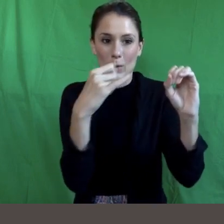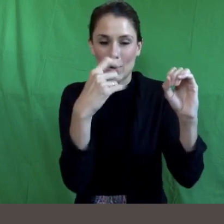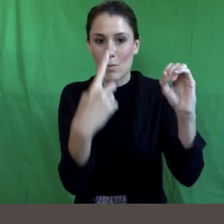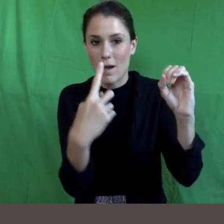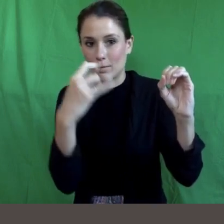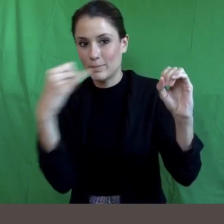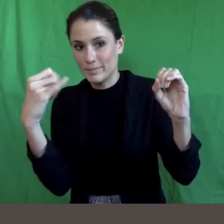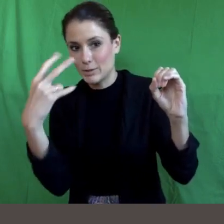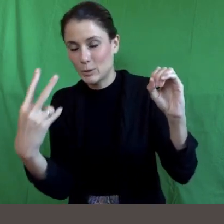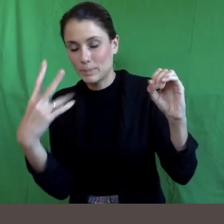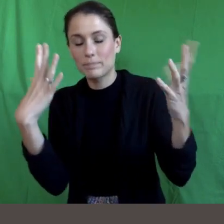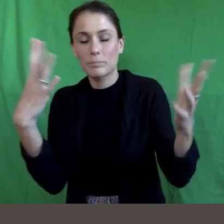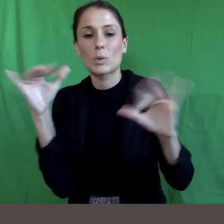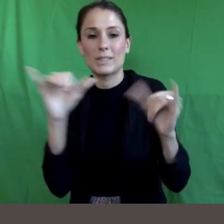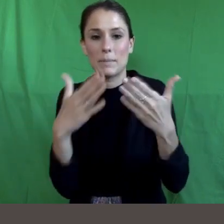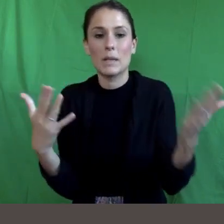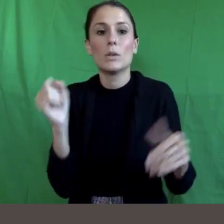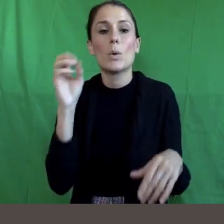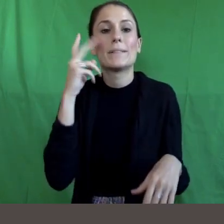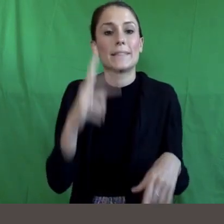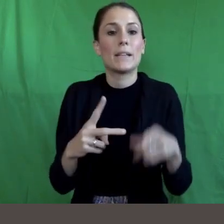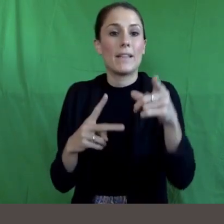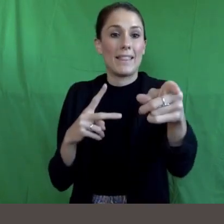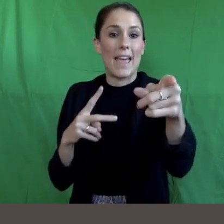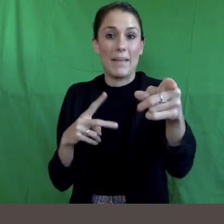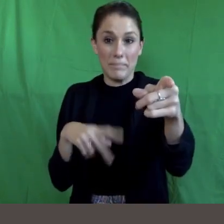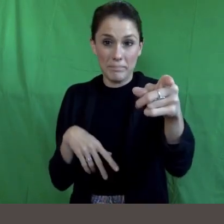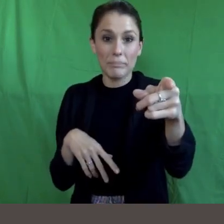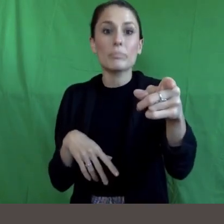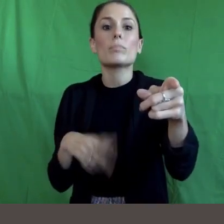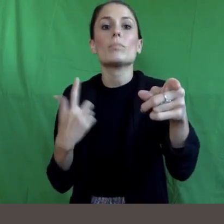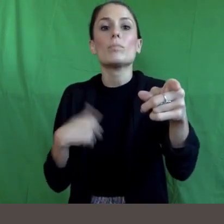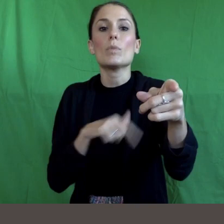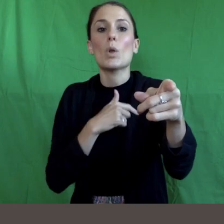So this is interesting, but let's come back to this chained generator code right here.